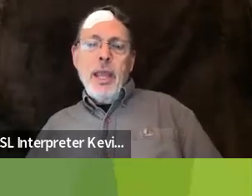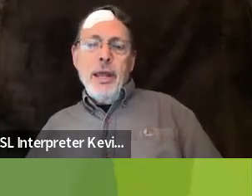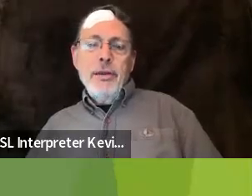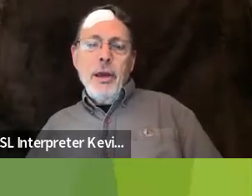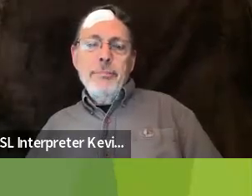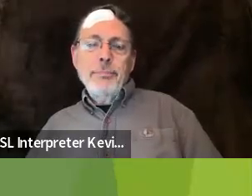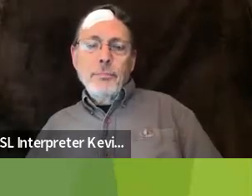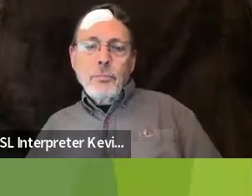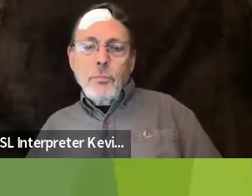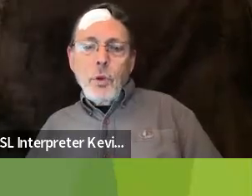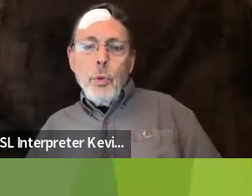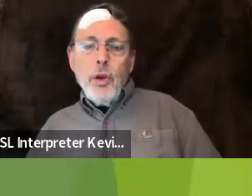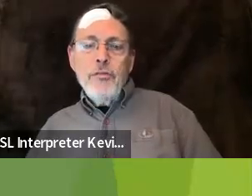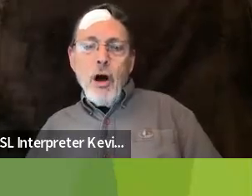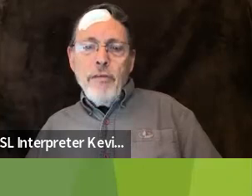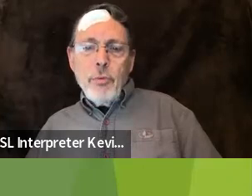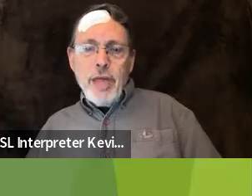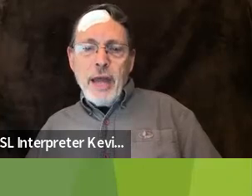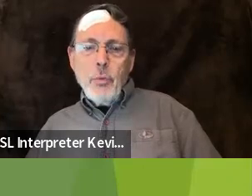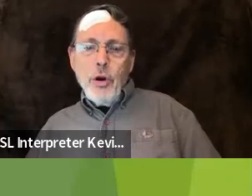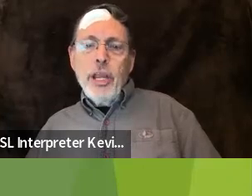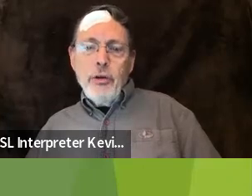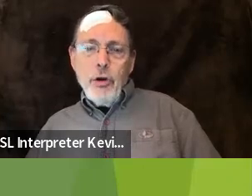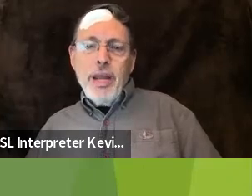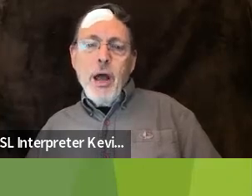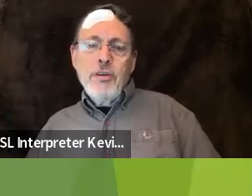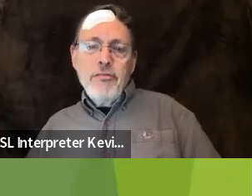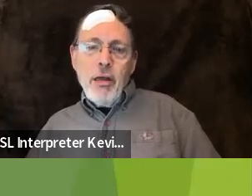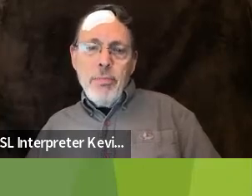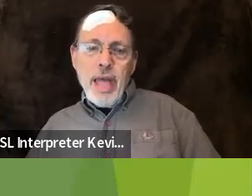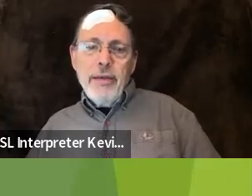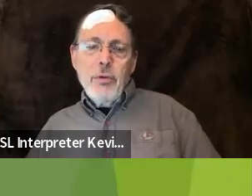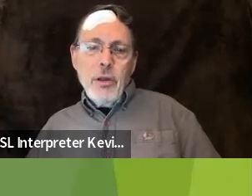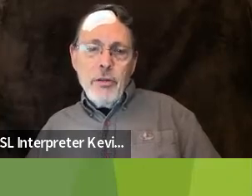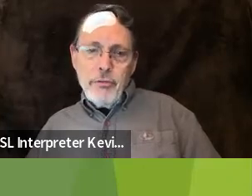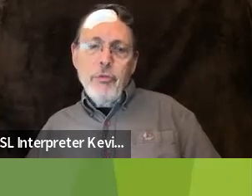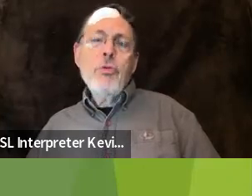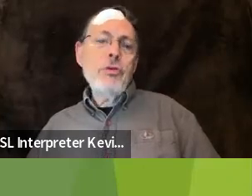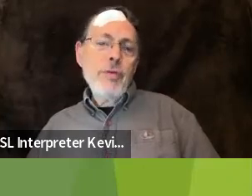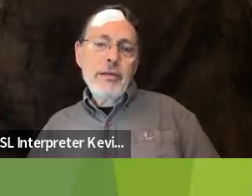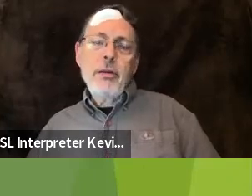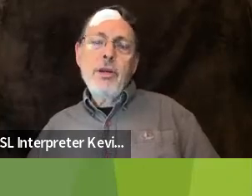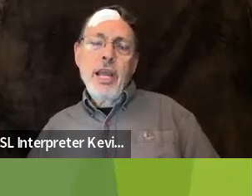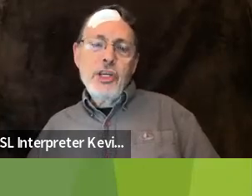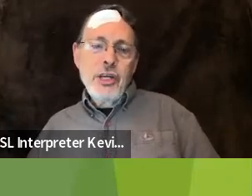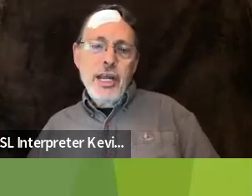We were involved with that working group to help develop that through the direct communication